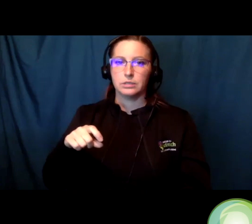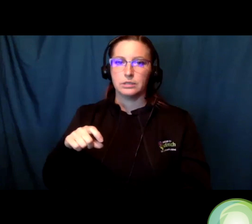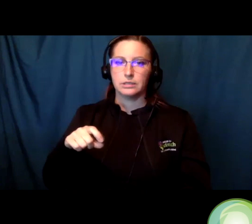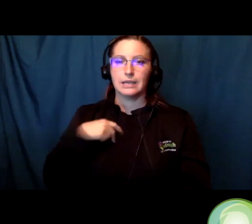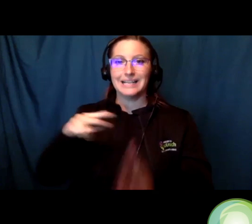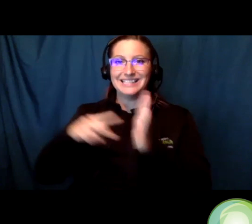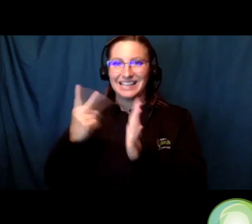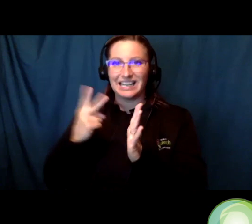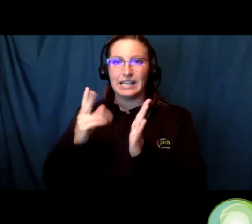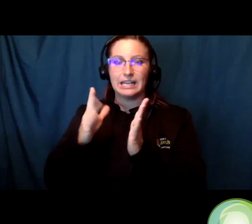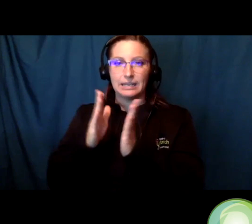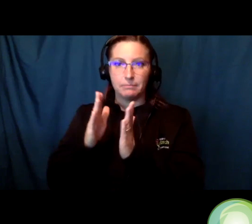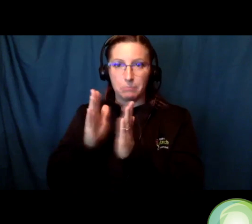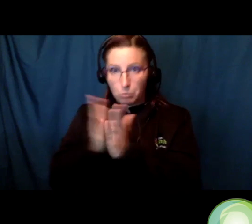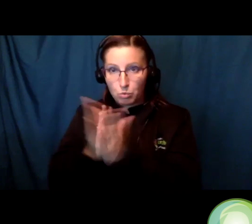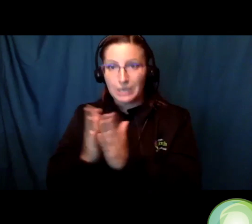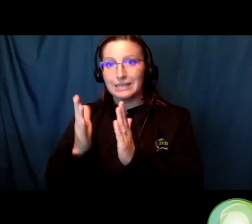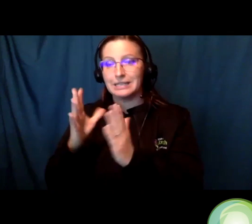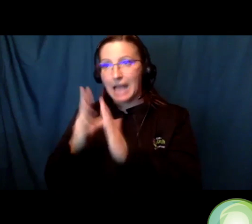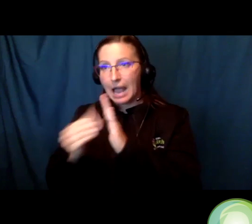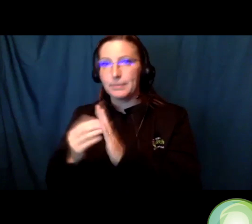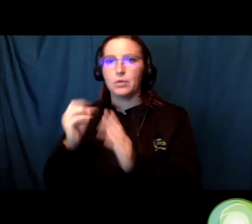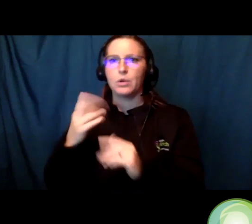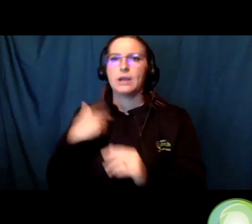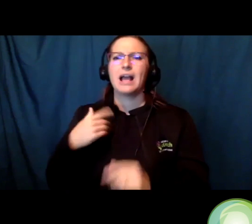copy of a book. But I think there's ways to take like the